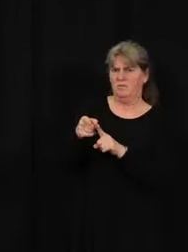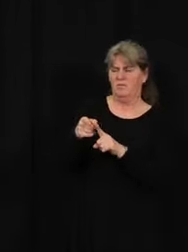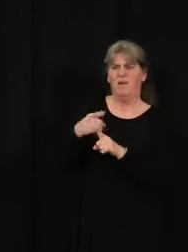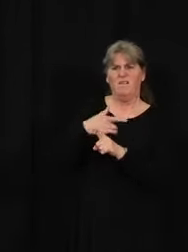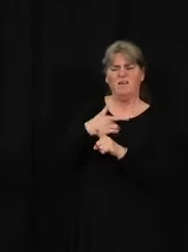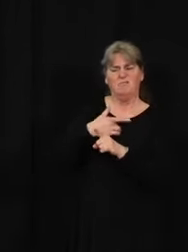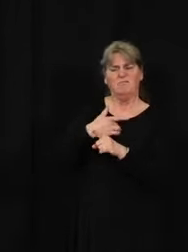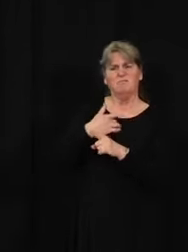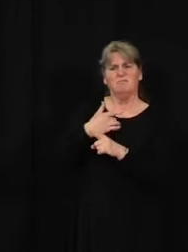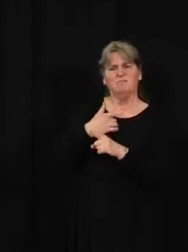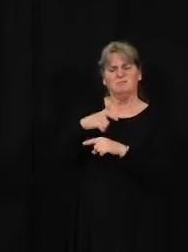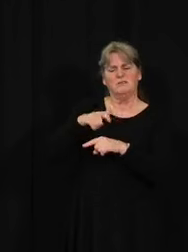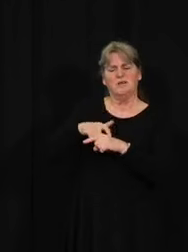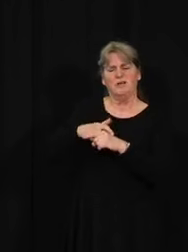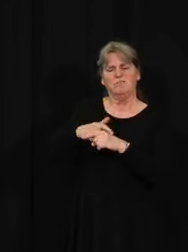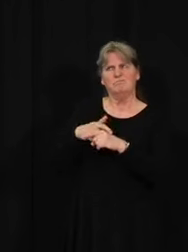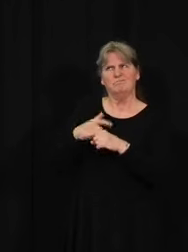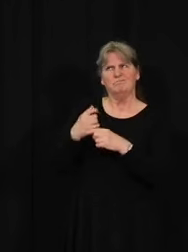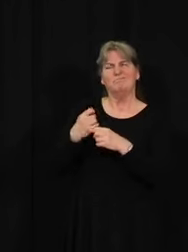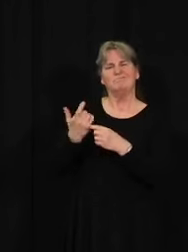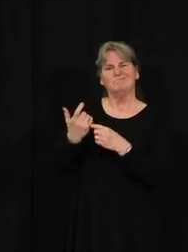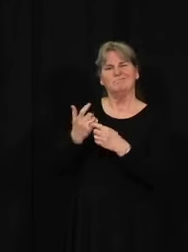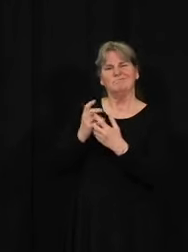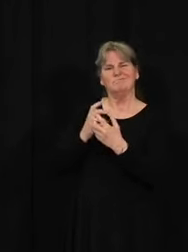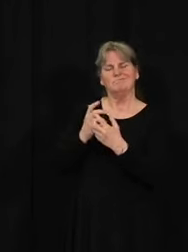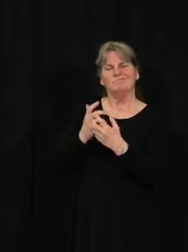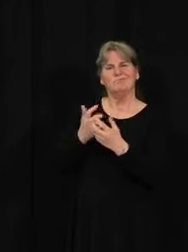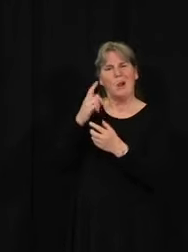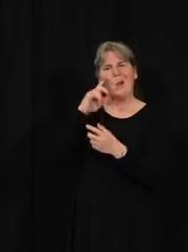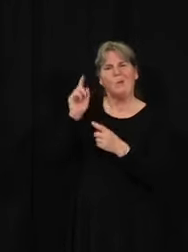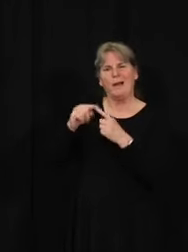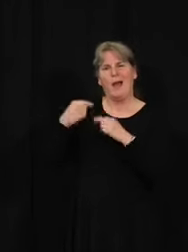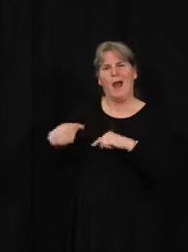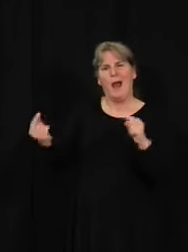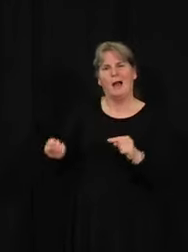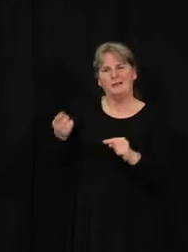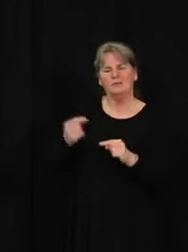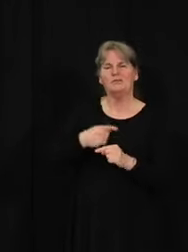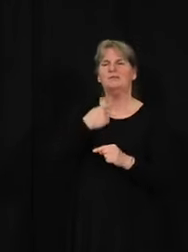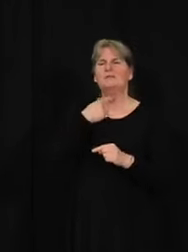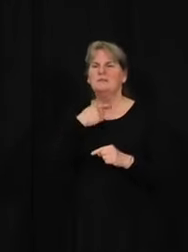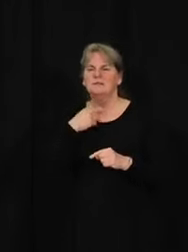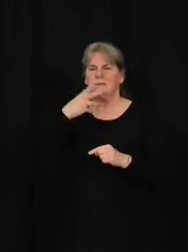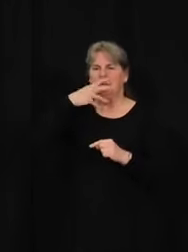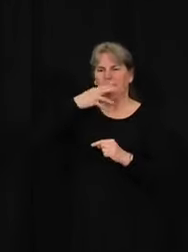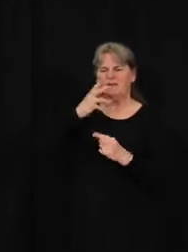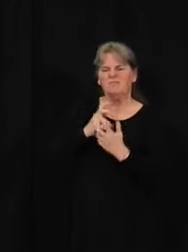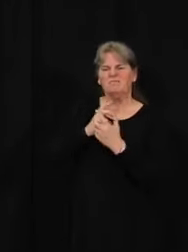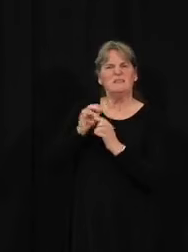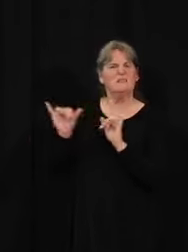this is the time that you expect sneezing and runny nose or sore throat or tickle in the throat and it is consistent with your